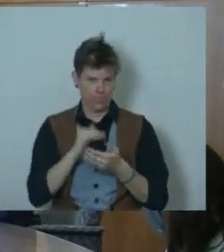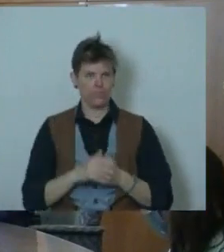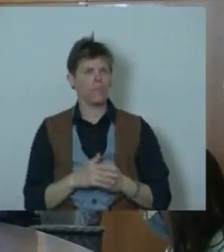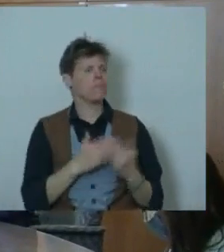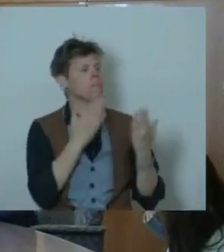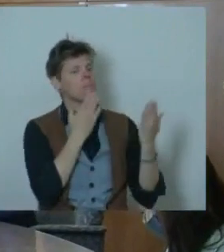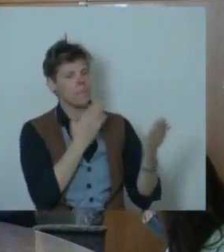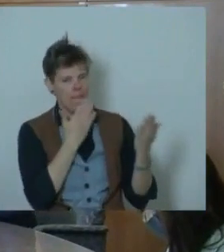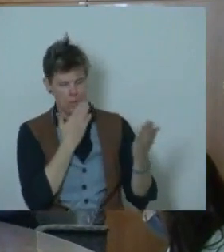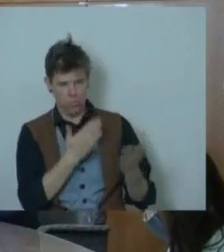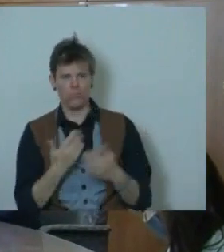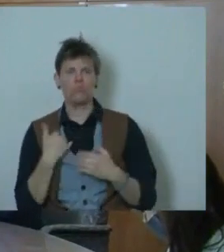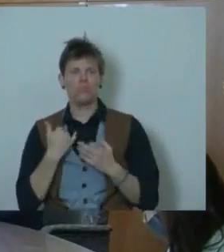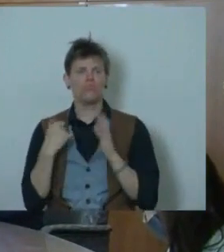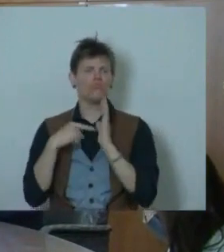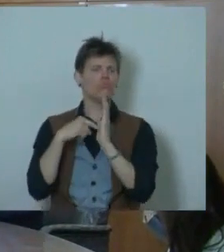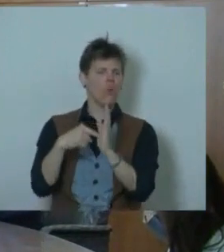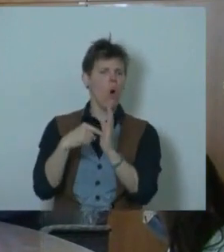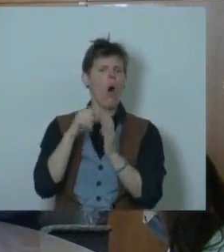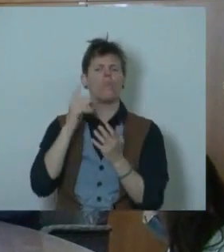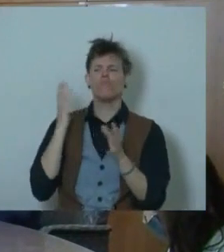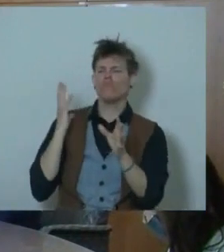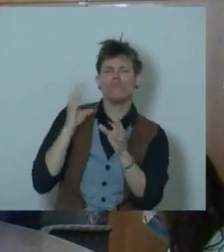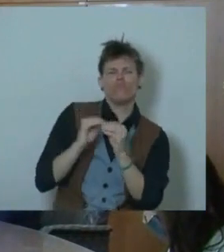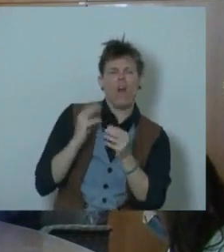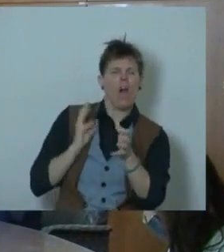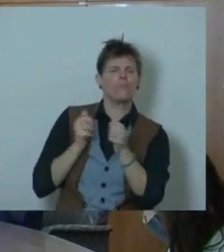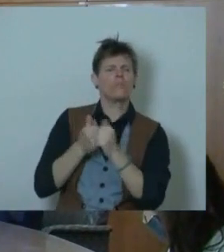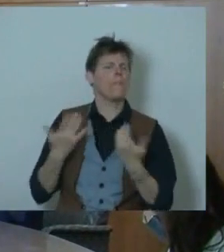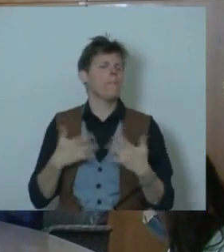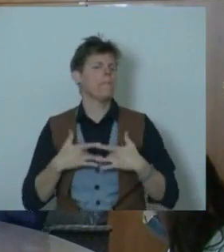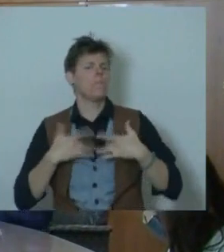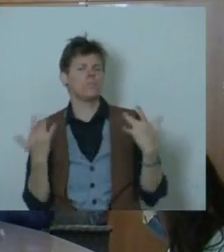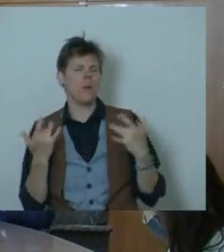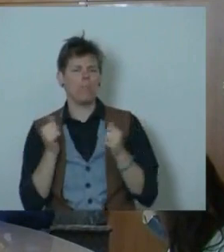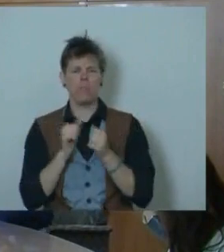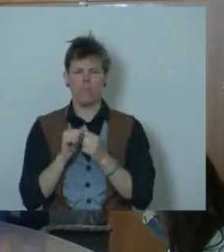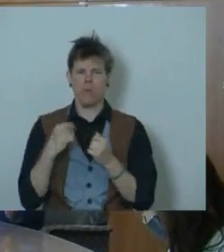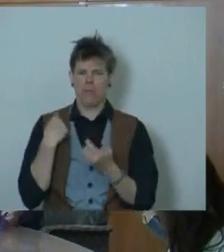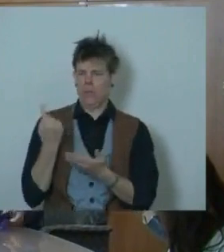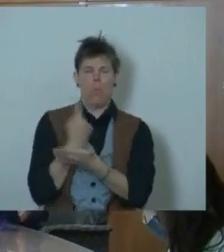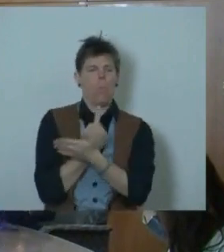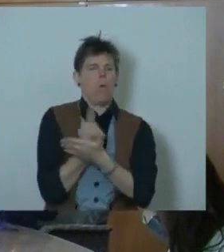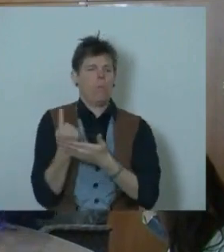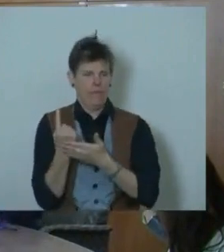THANK YOU. THANK YOU, SECRETARY. NOW WE GO TO MODELING.